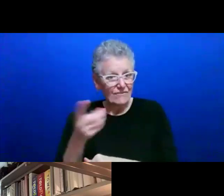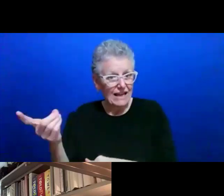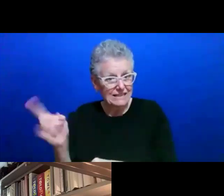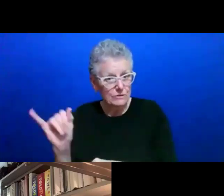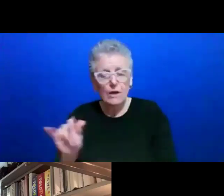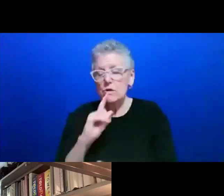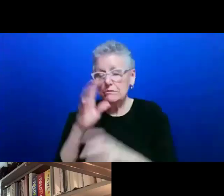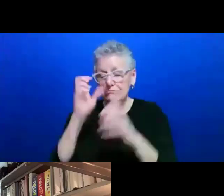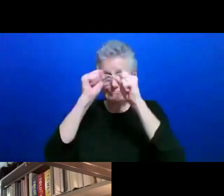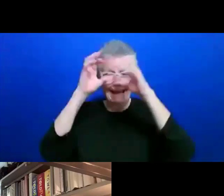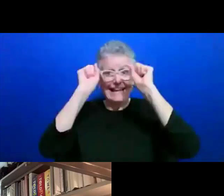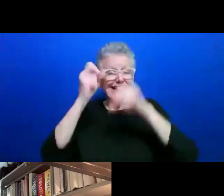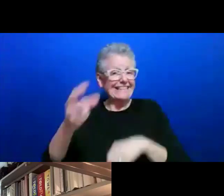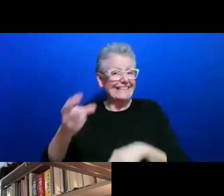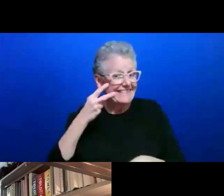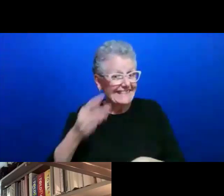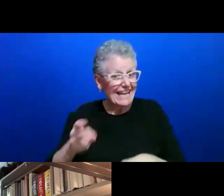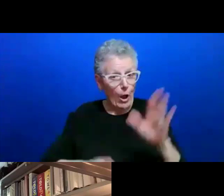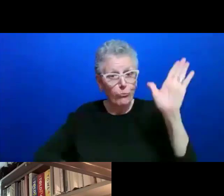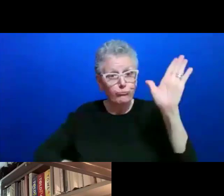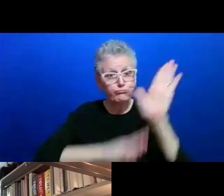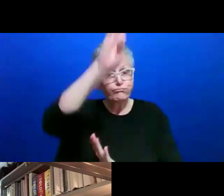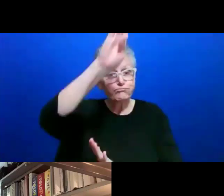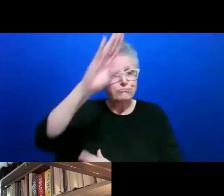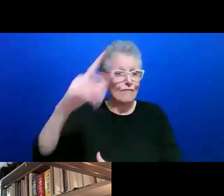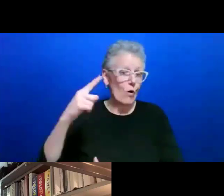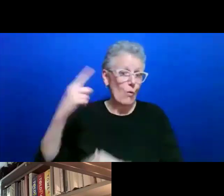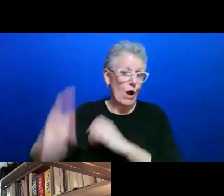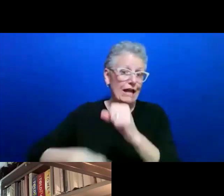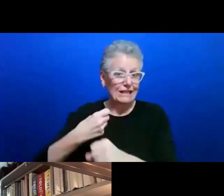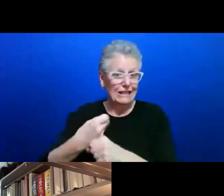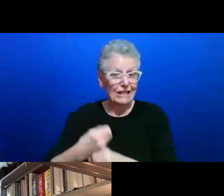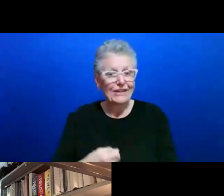to see the growth that she's had within the past year.